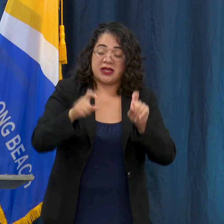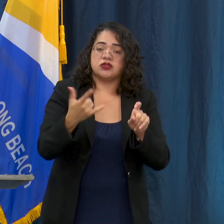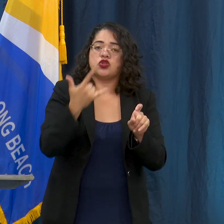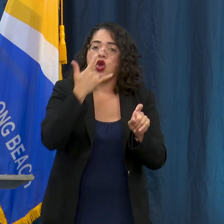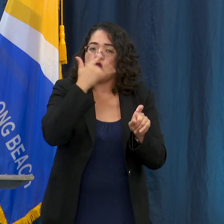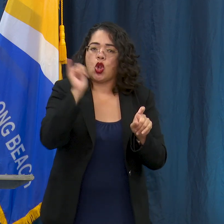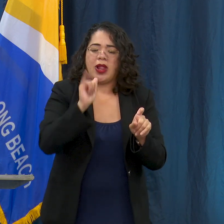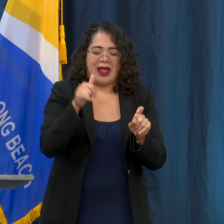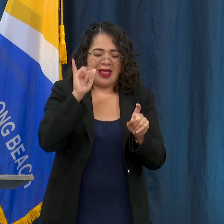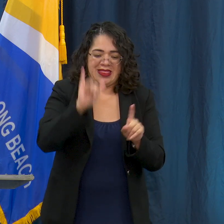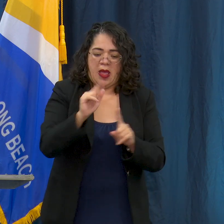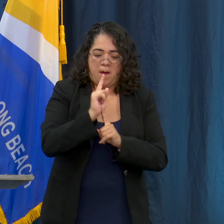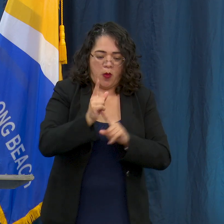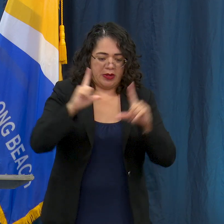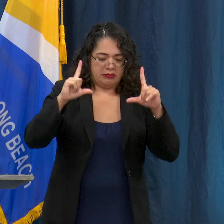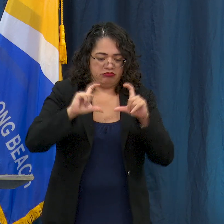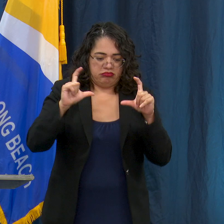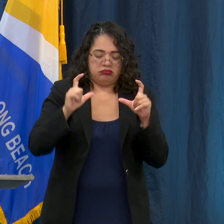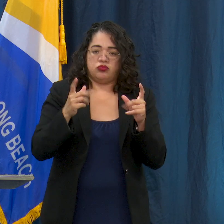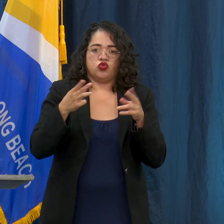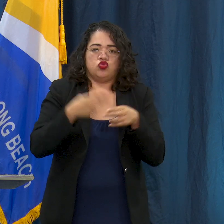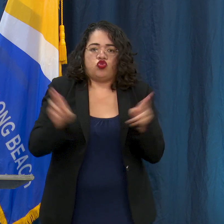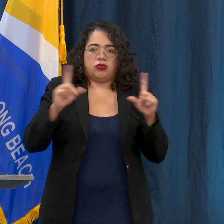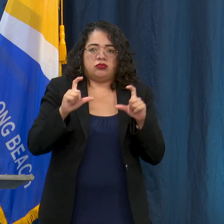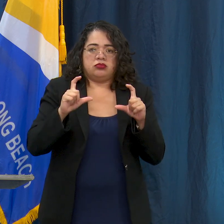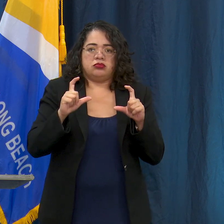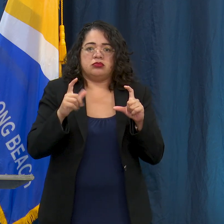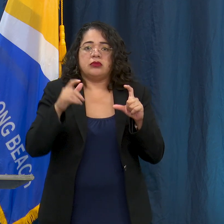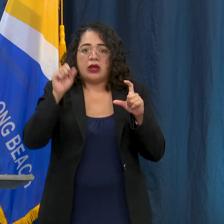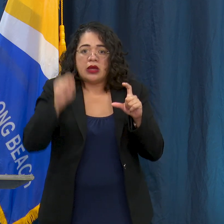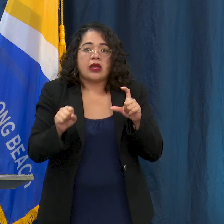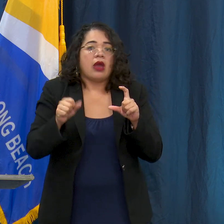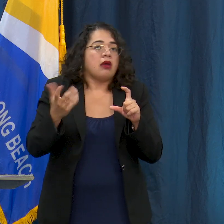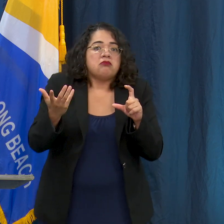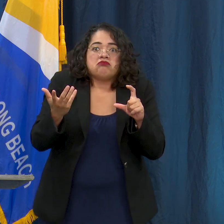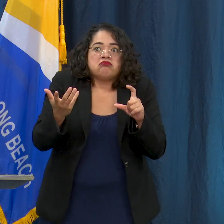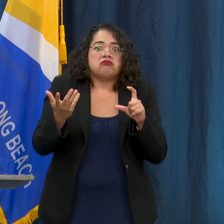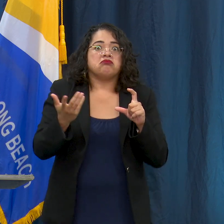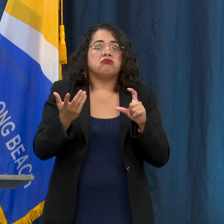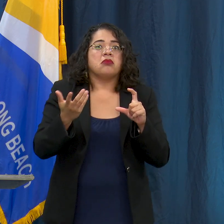that moment of time so it could be that you're still in your incubation period